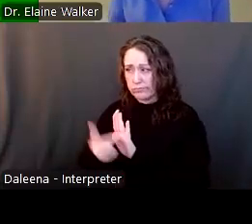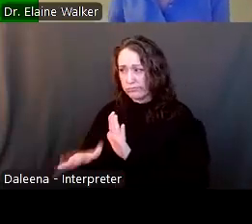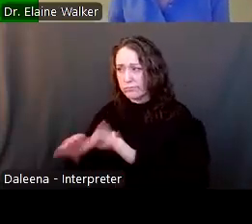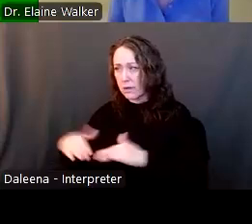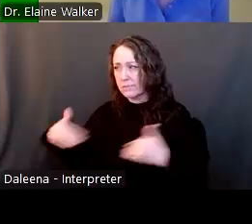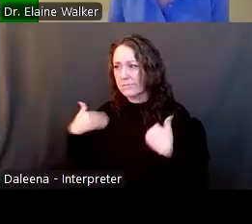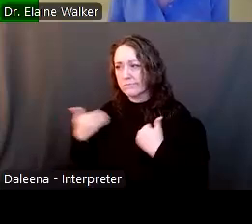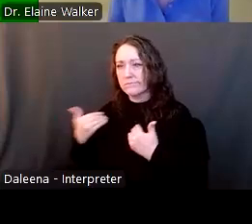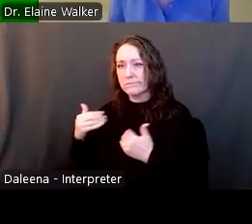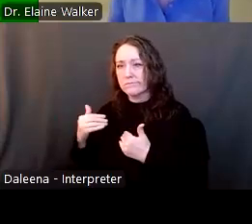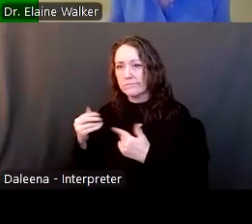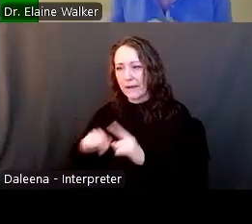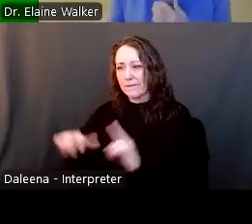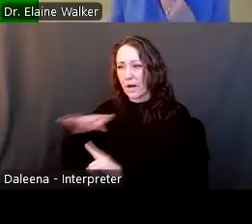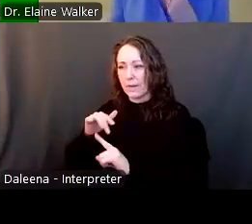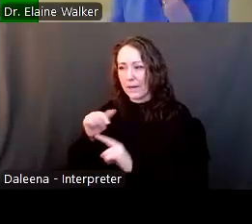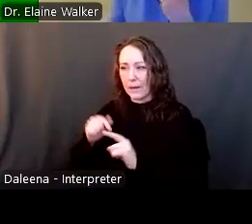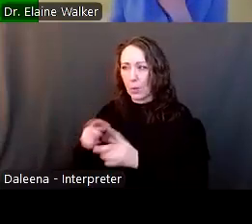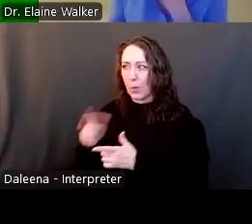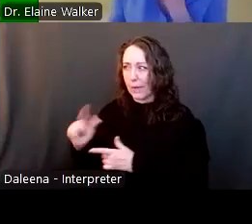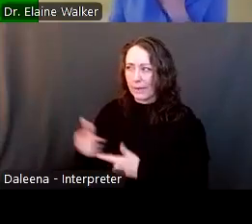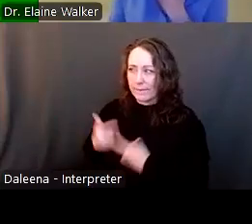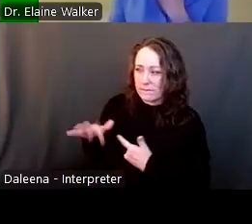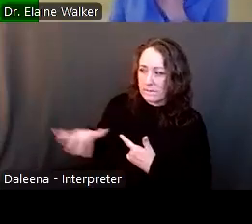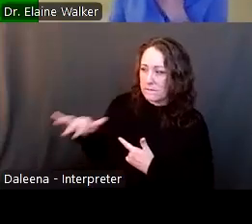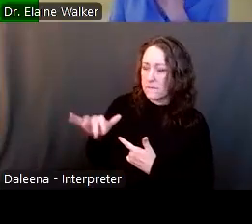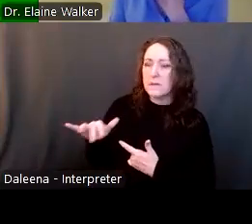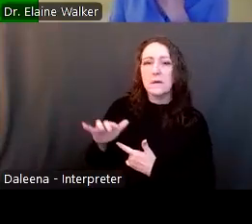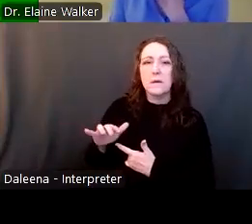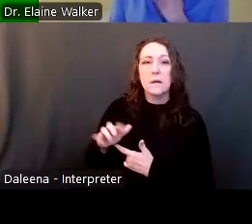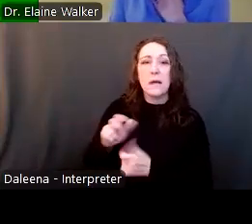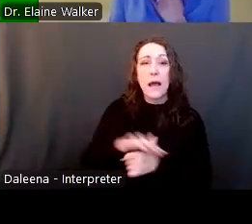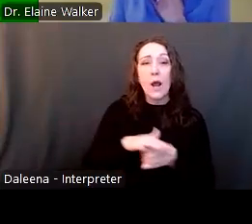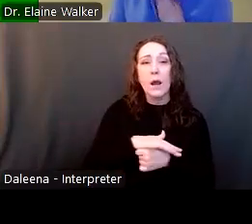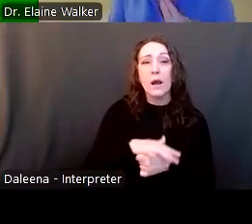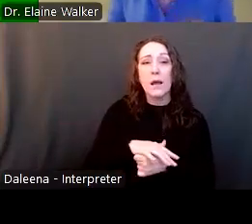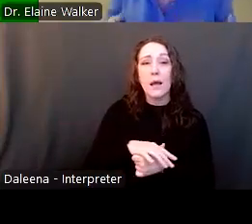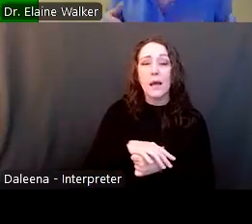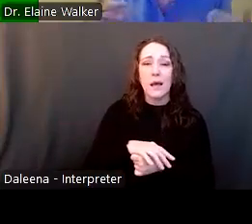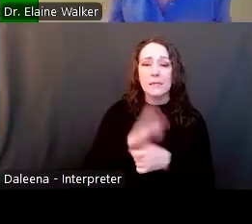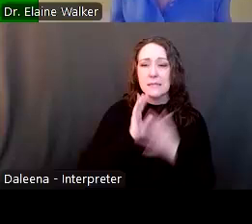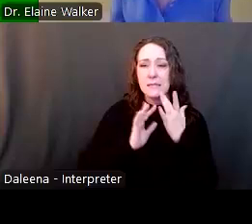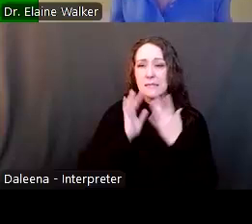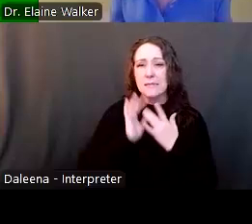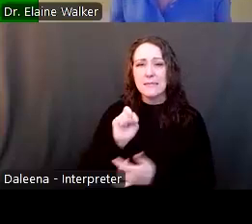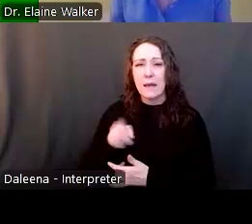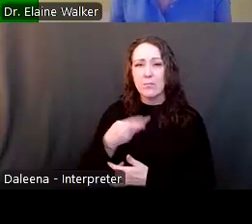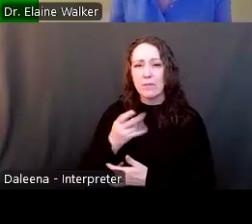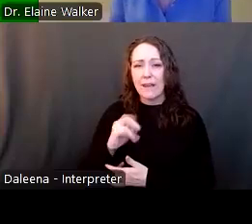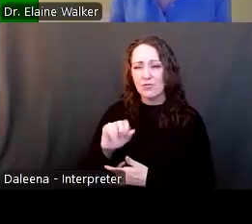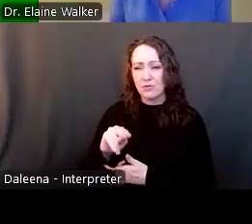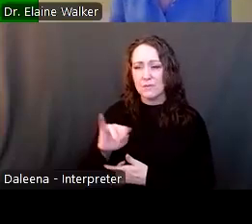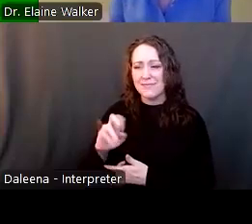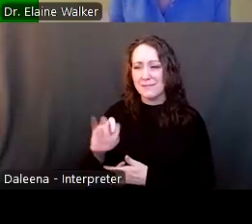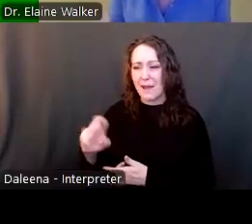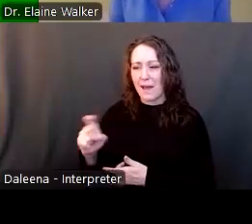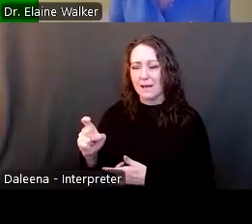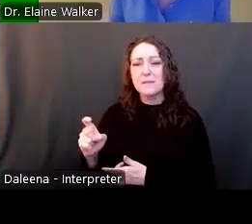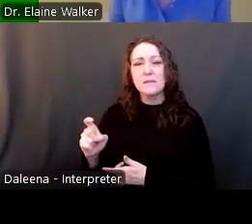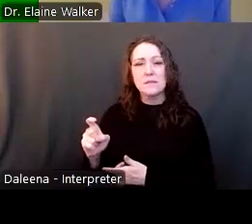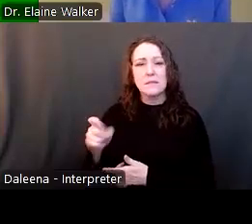or their neighborhood um area deprivation index is sort of a generalized index of access to financial